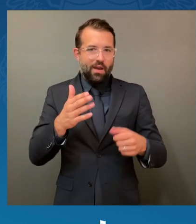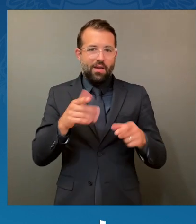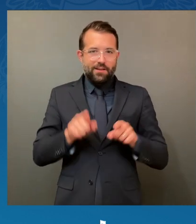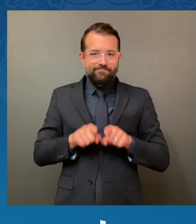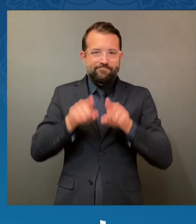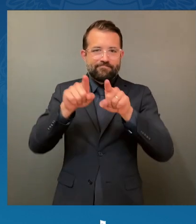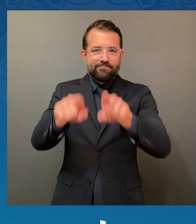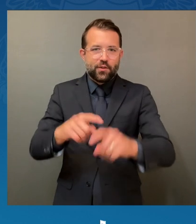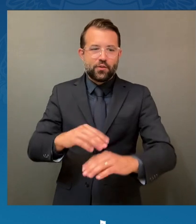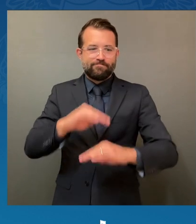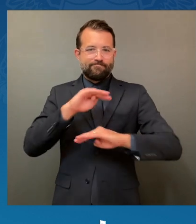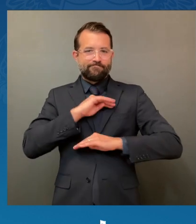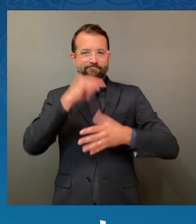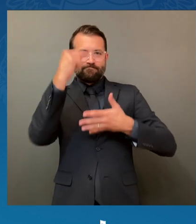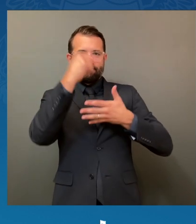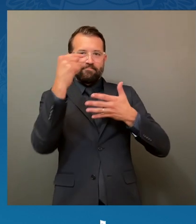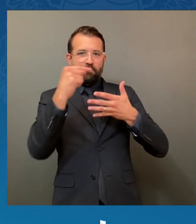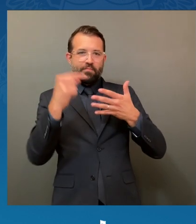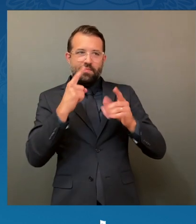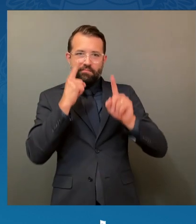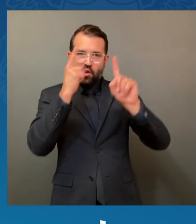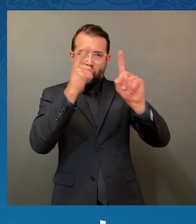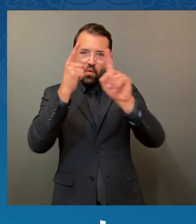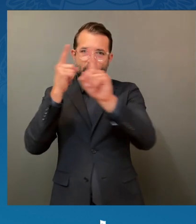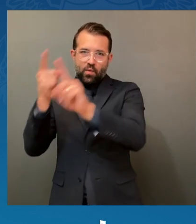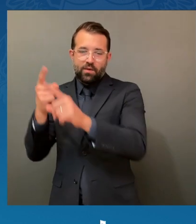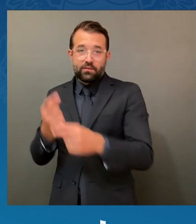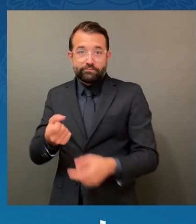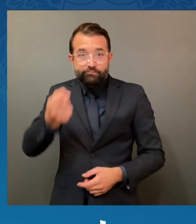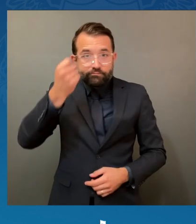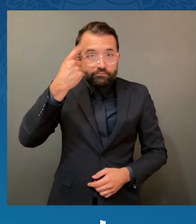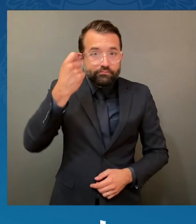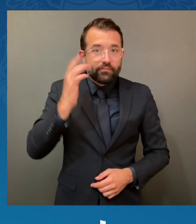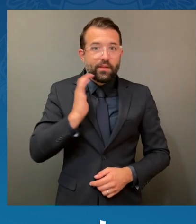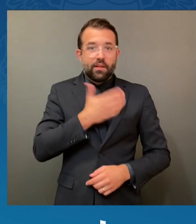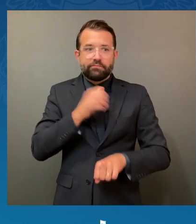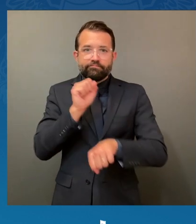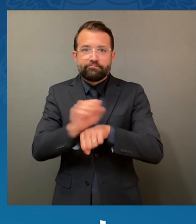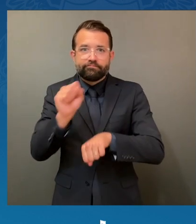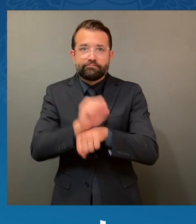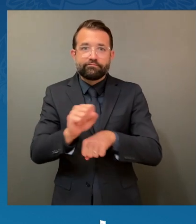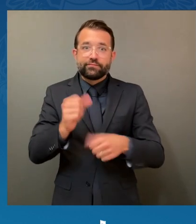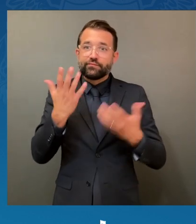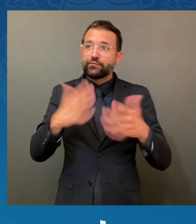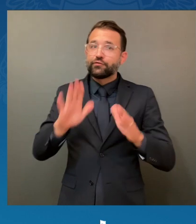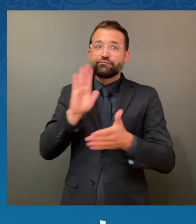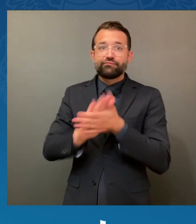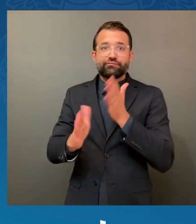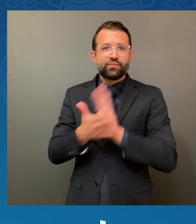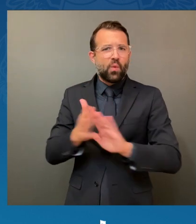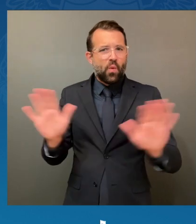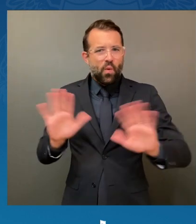But let us be clear: We still have more work to do -- to cut emissions, to advance environmental justice,